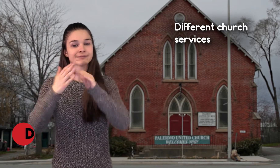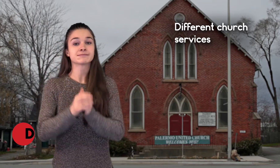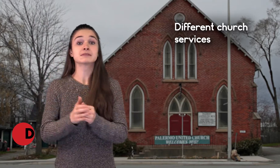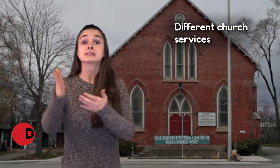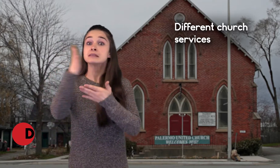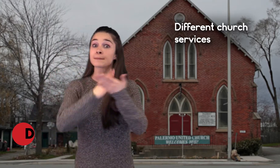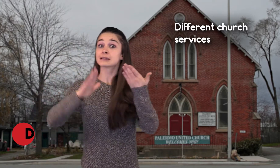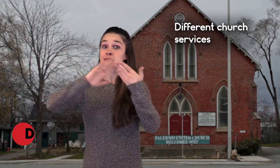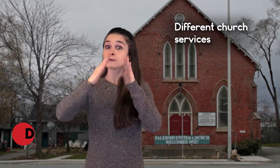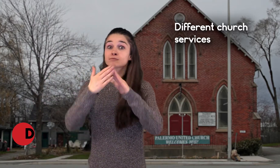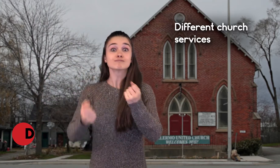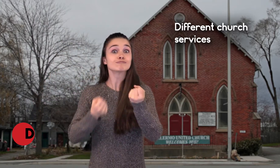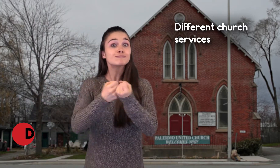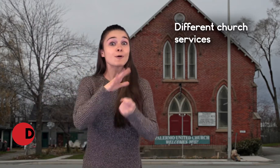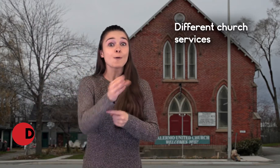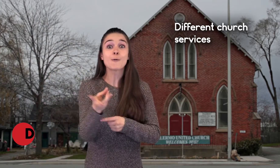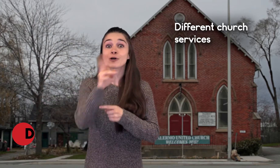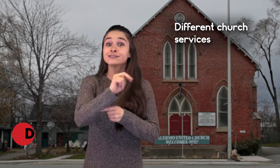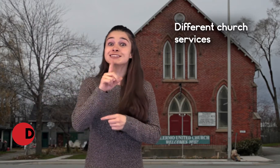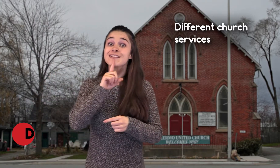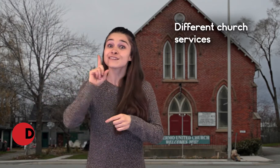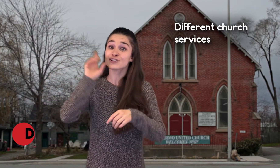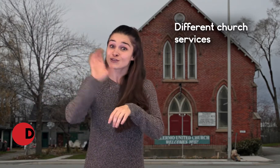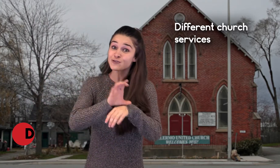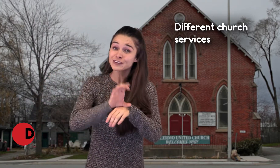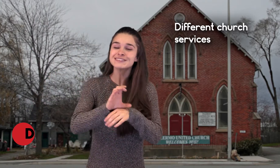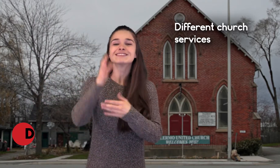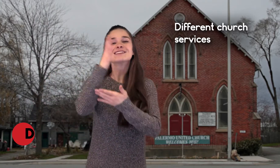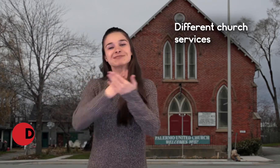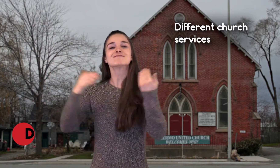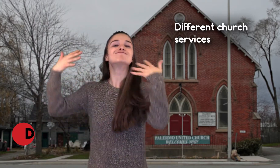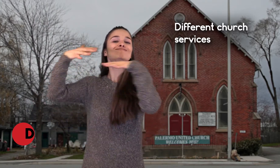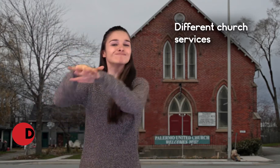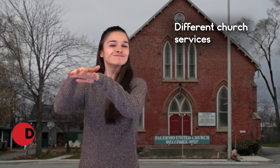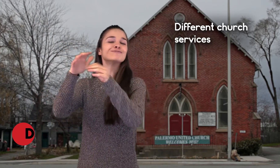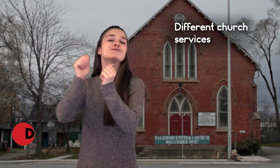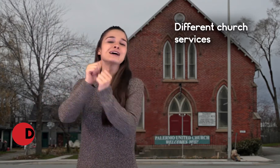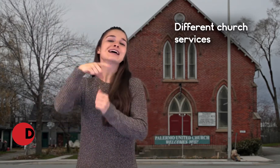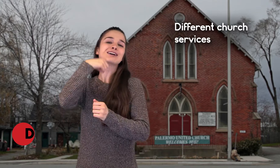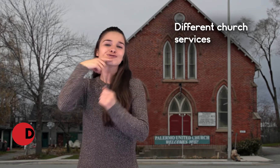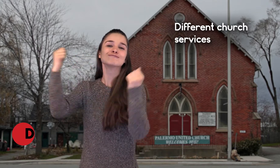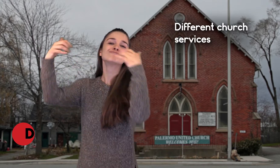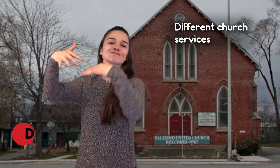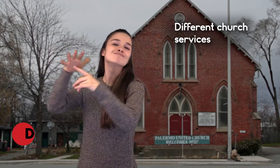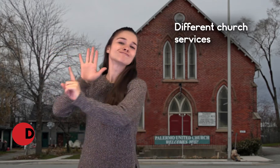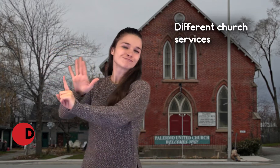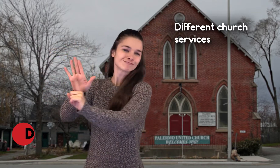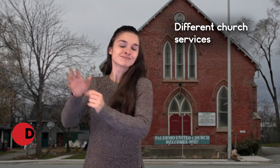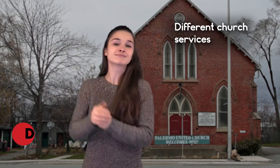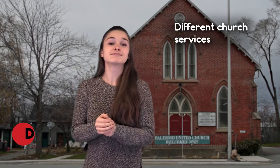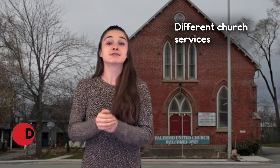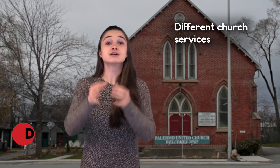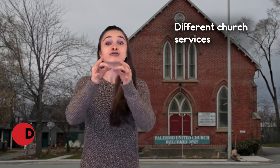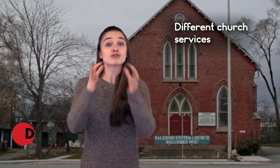Some cities support their own Deaf church, others share with a hearing congregation.